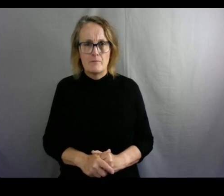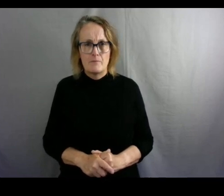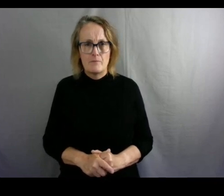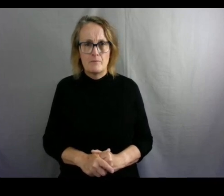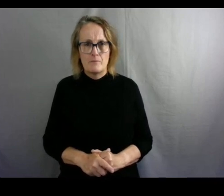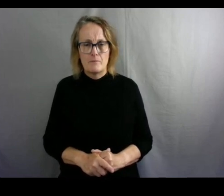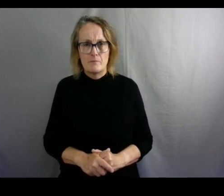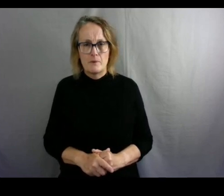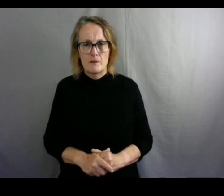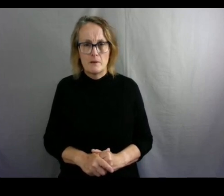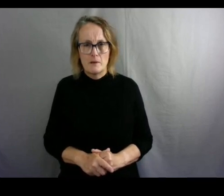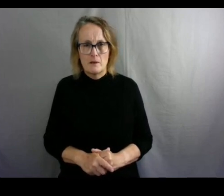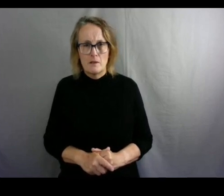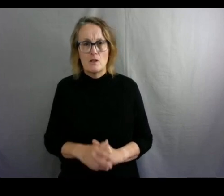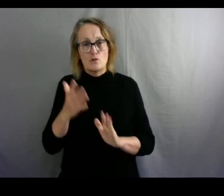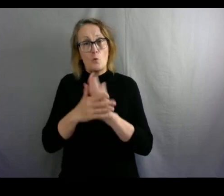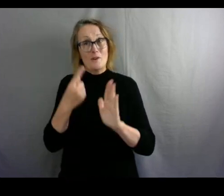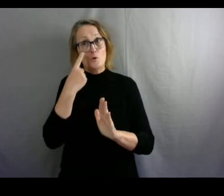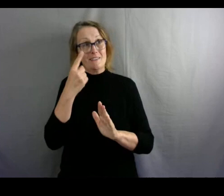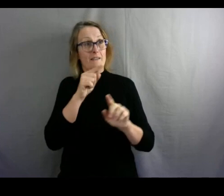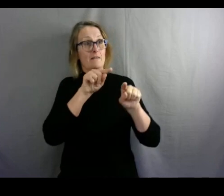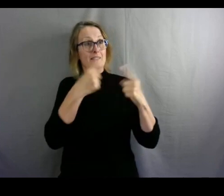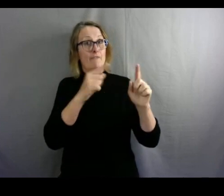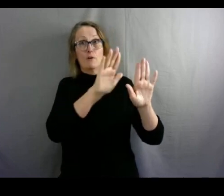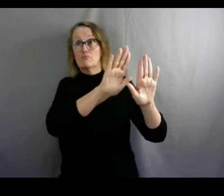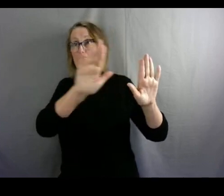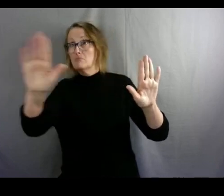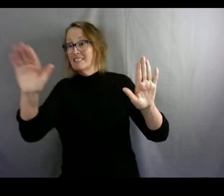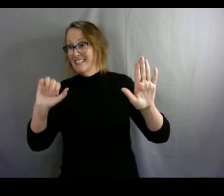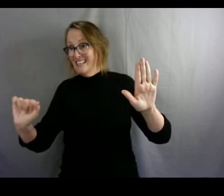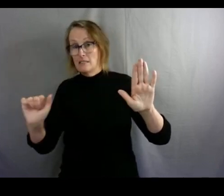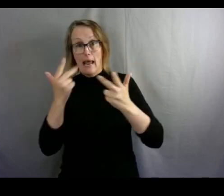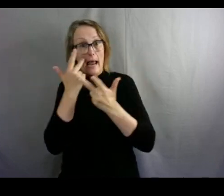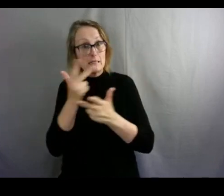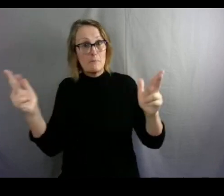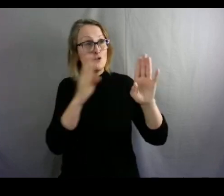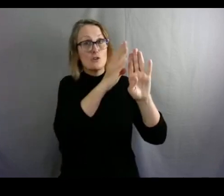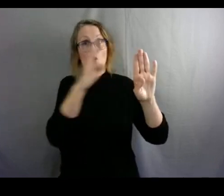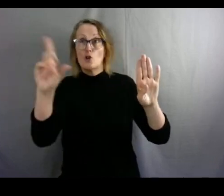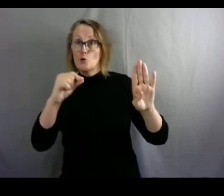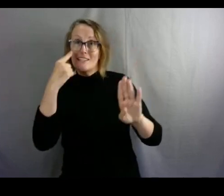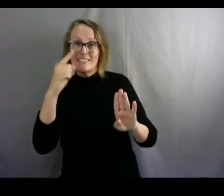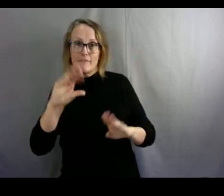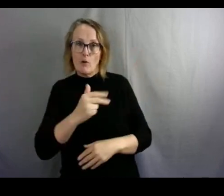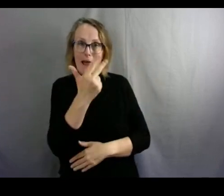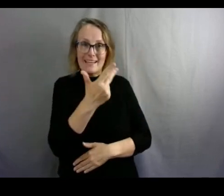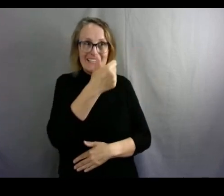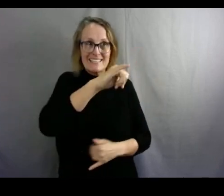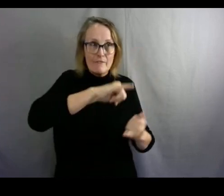from the beginnings in the '70s to the end. I mean, it's always the same artist, changing, evoluting,